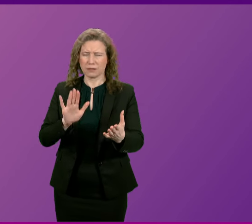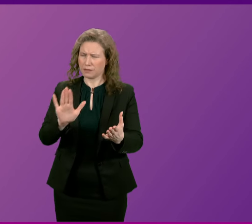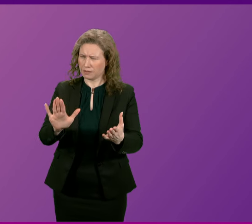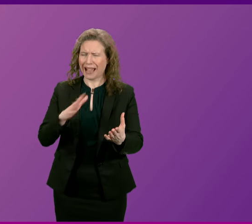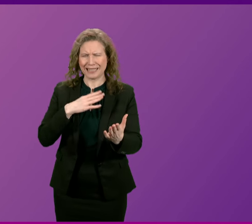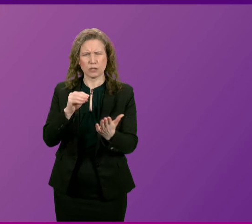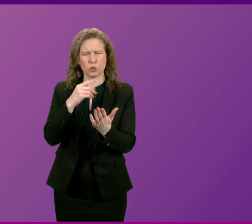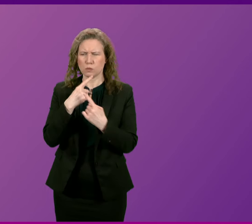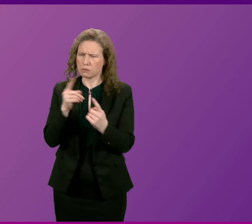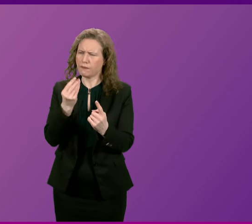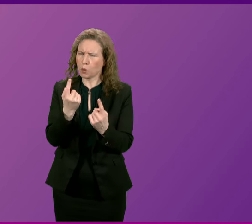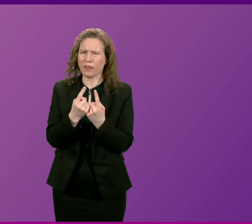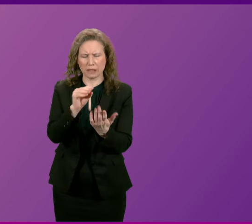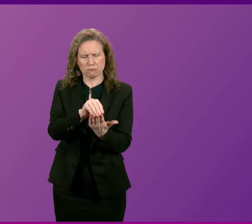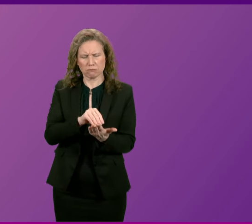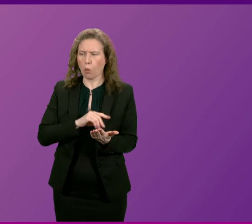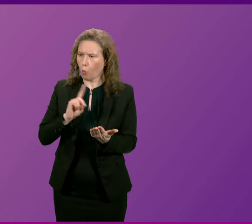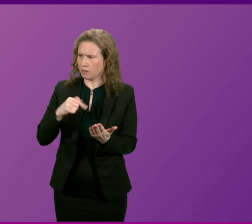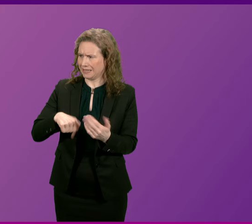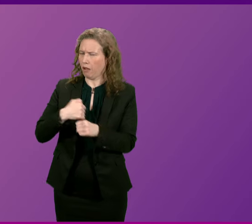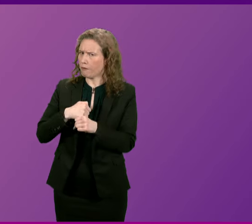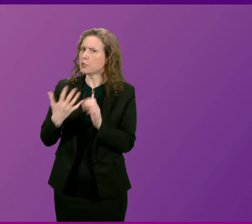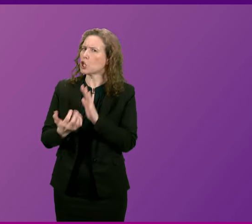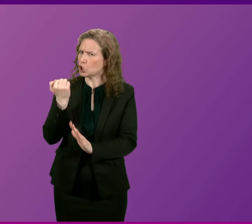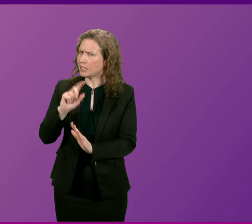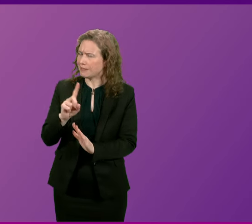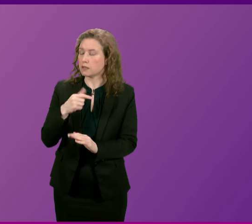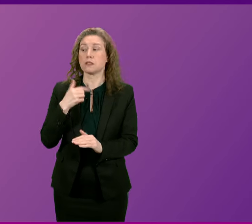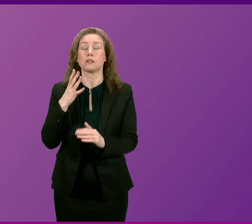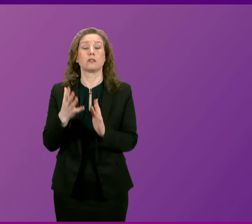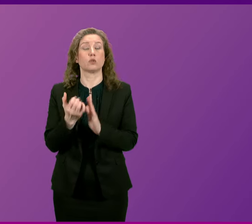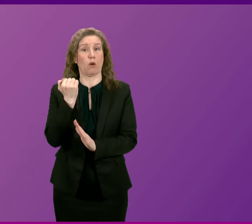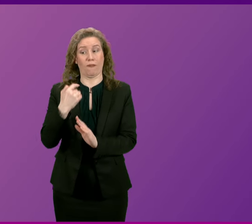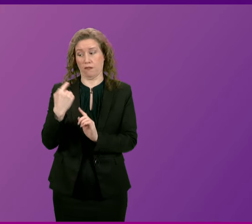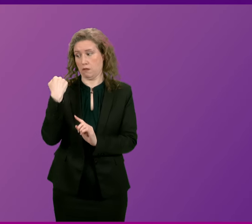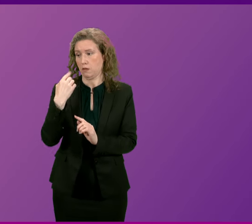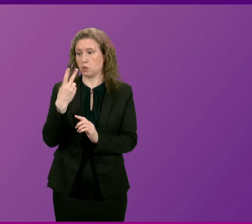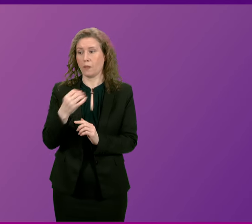that the Government has achieved. When we came into office in 2007,